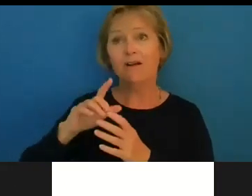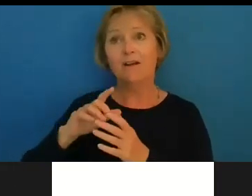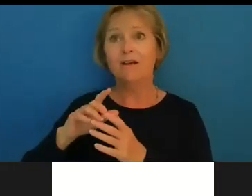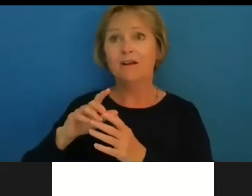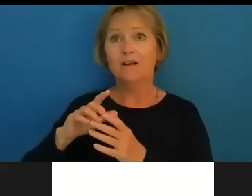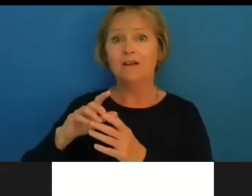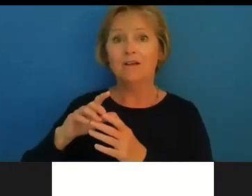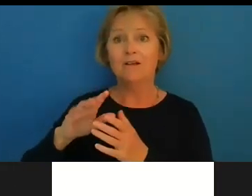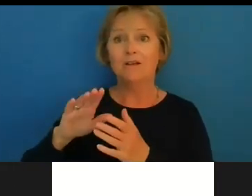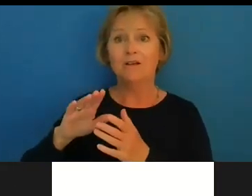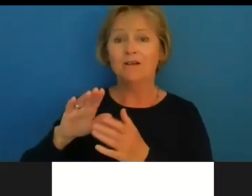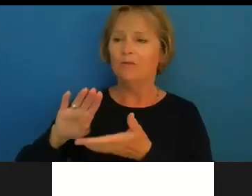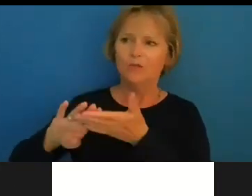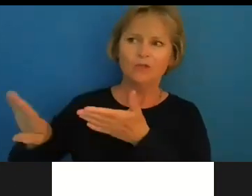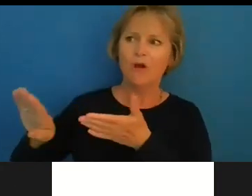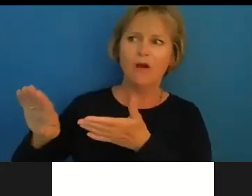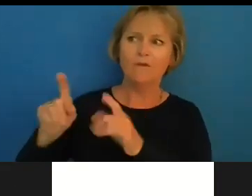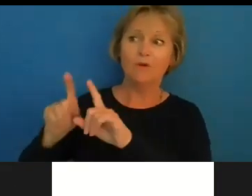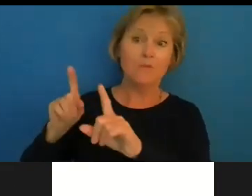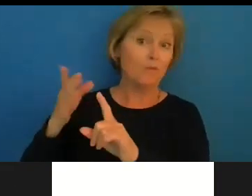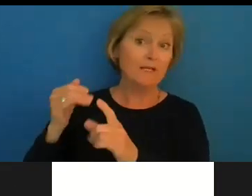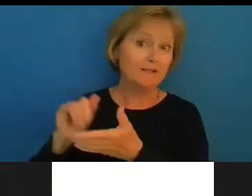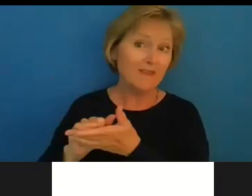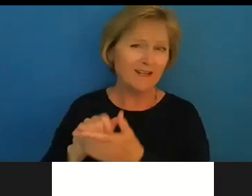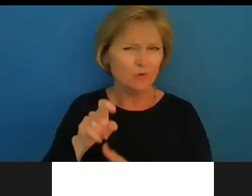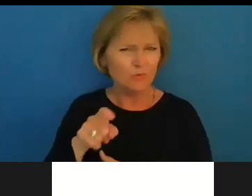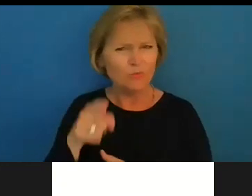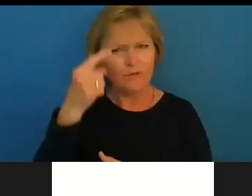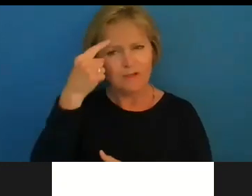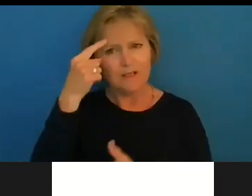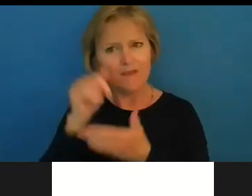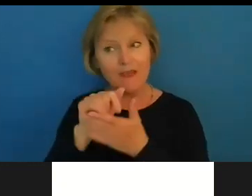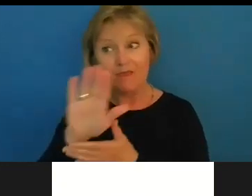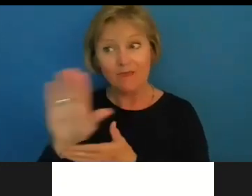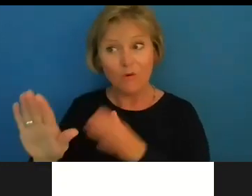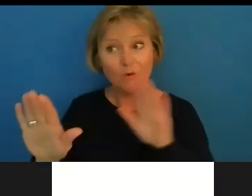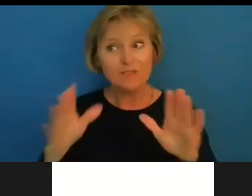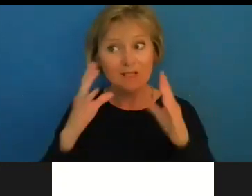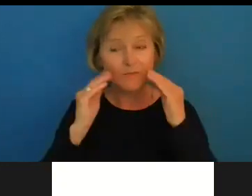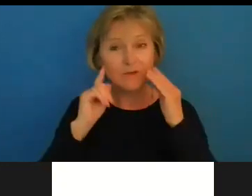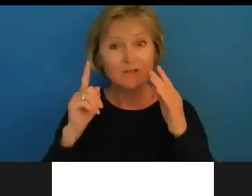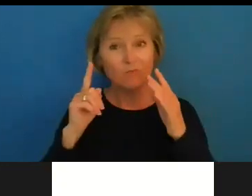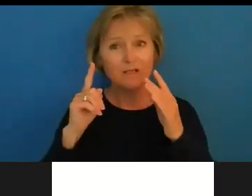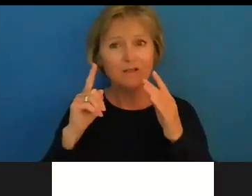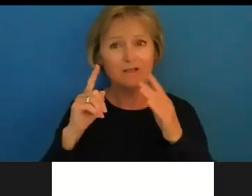of remote accessibility because of that. Do you think that those experiences will discourage from people meeting remote access